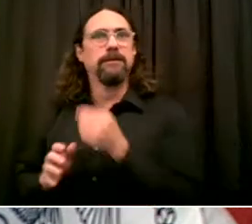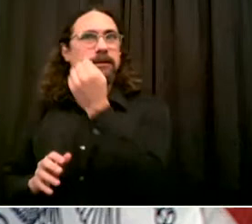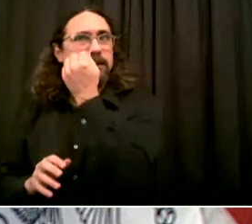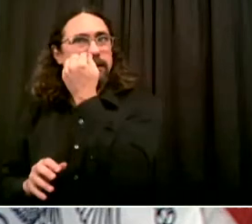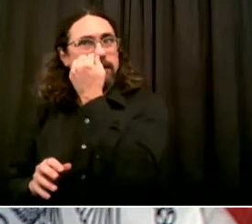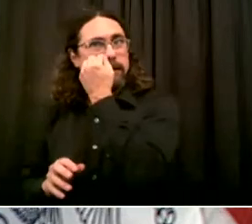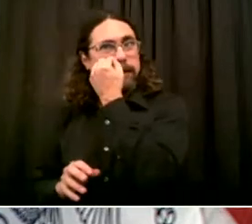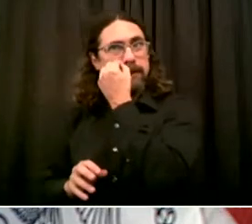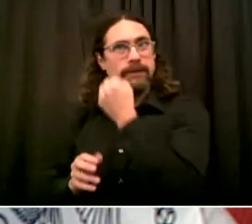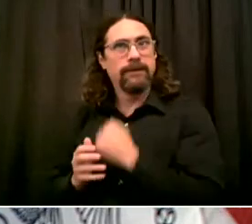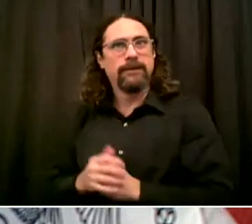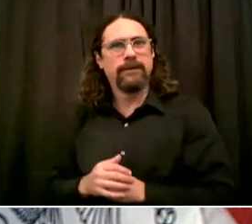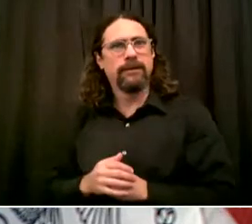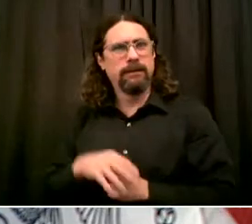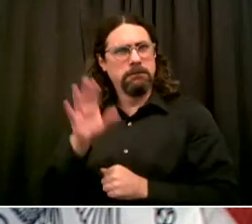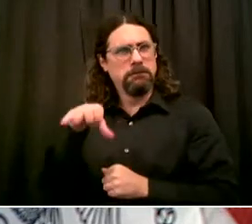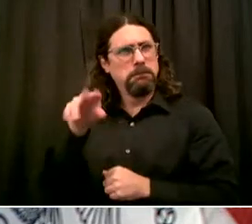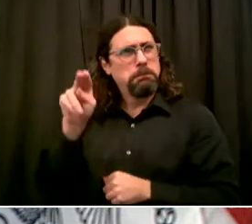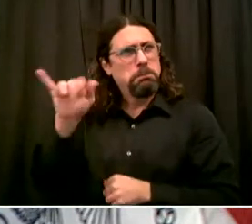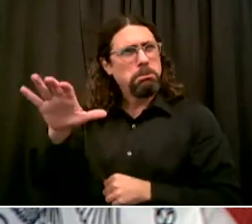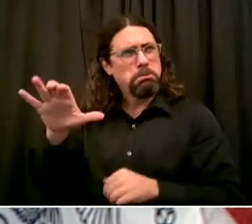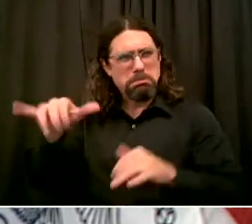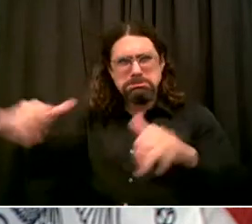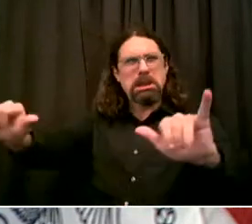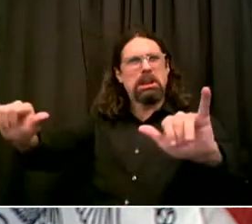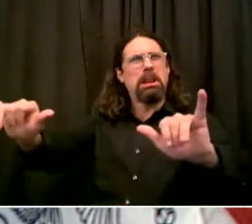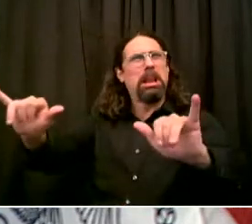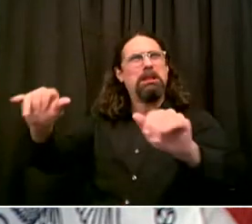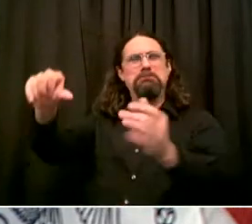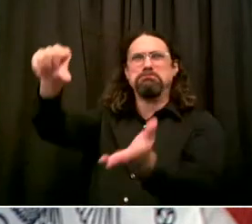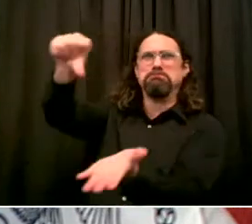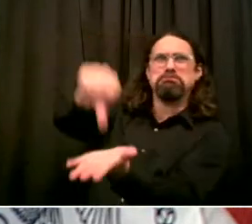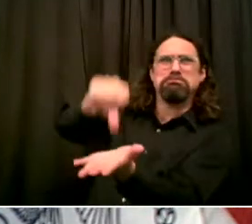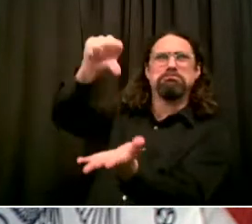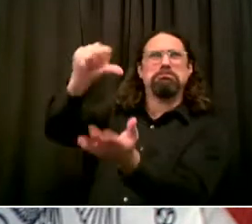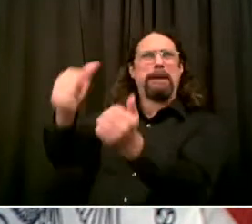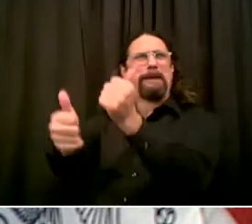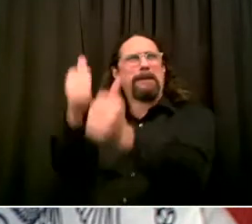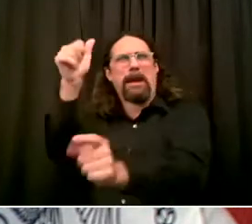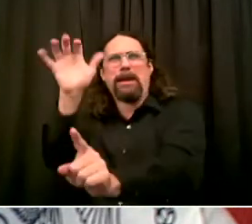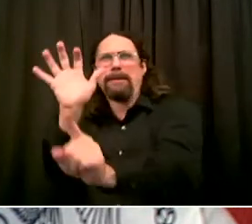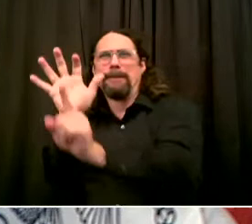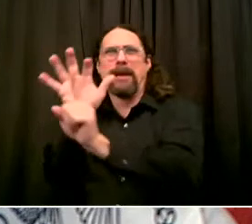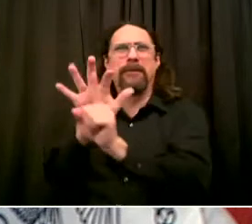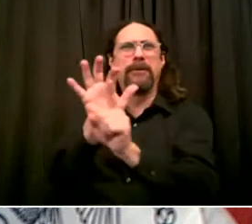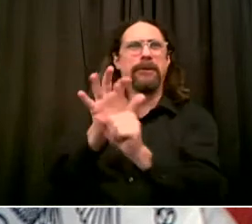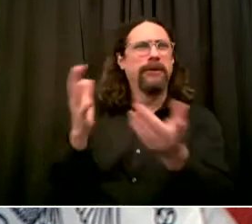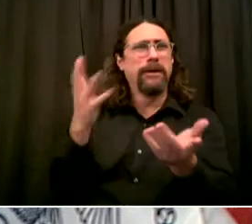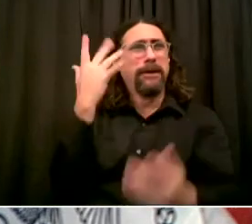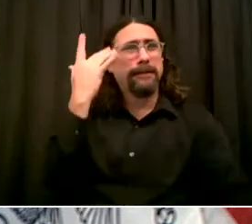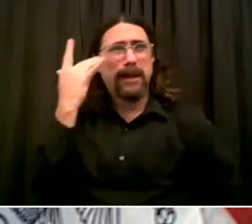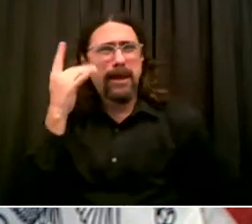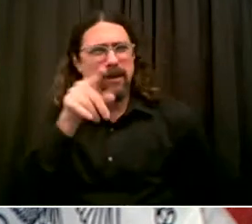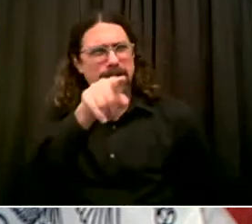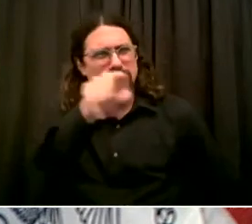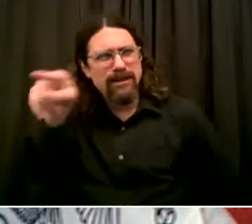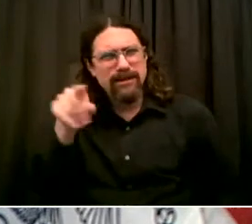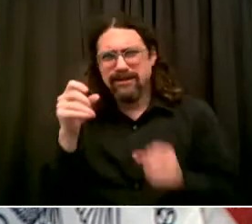THTHNIGS BUT WE HAVE TO BE THE CENTER ARE THINGS TOGETHER JUST OURSELVES WITH THE PEOPLE YOU LOVE WHO O ARE